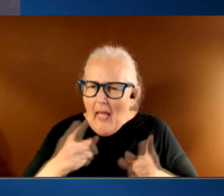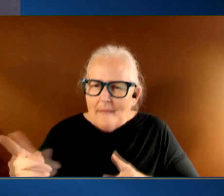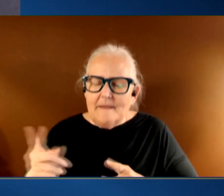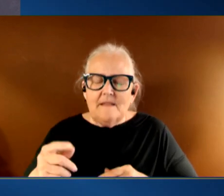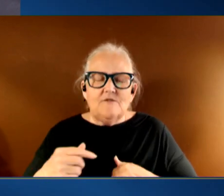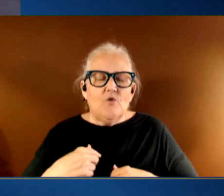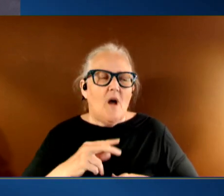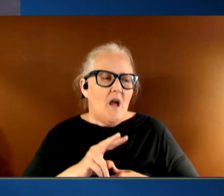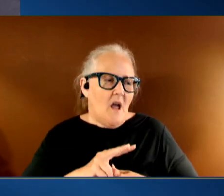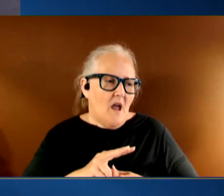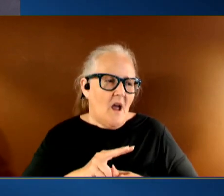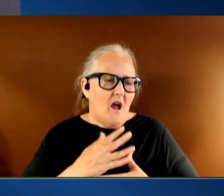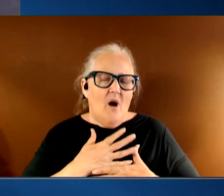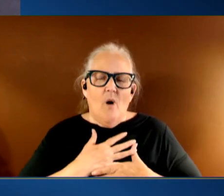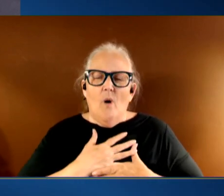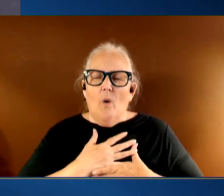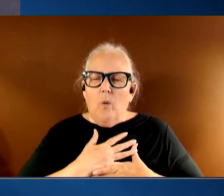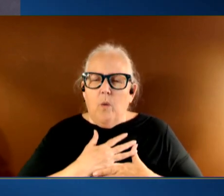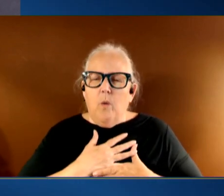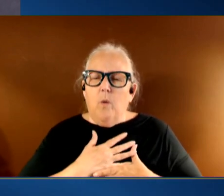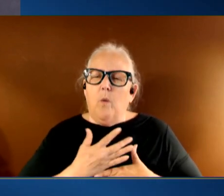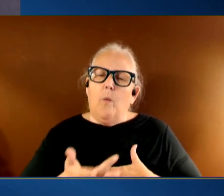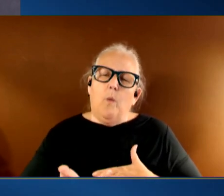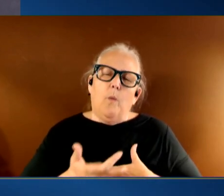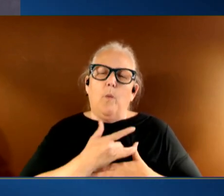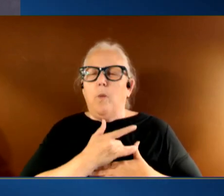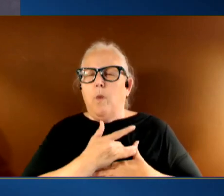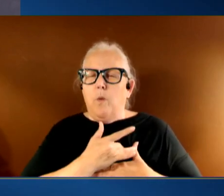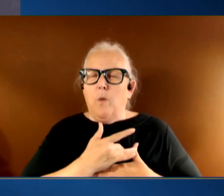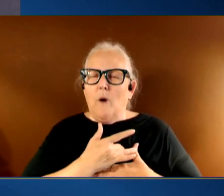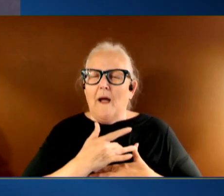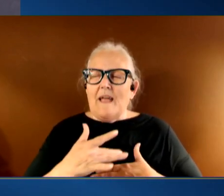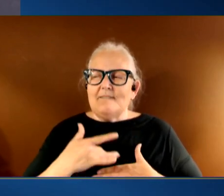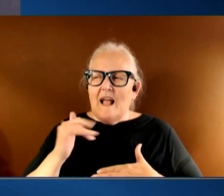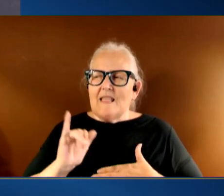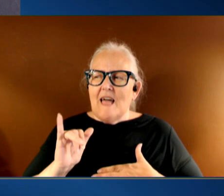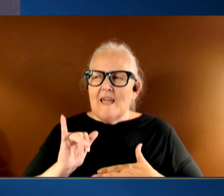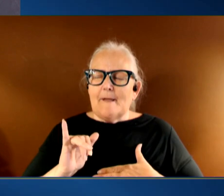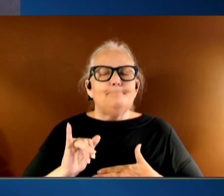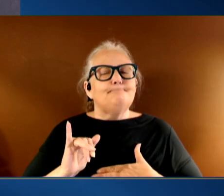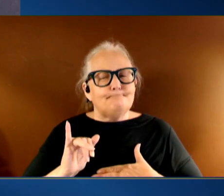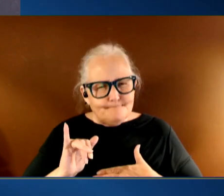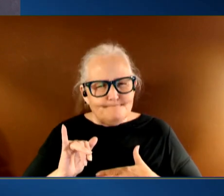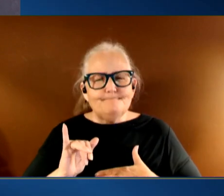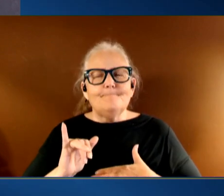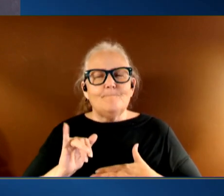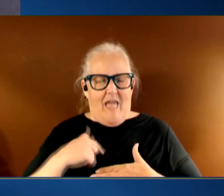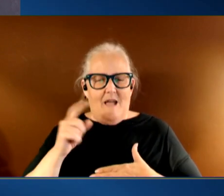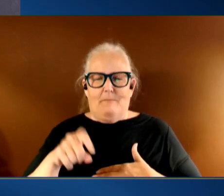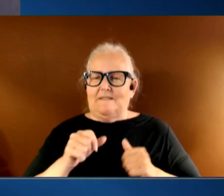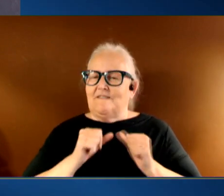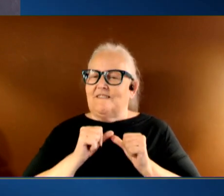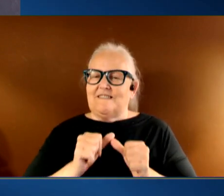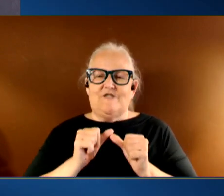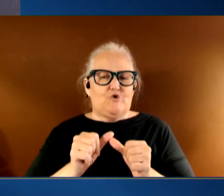felt at that point, "This is something that I need to keep doing." I love the out of doors,